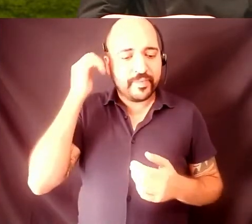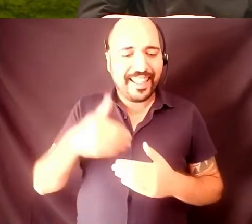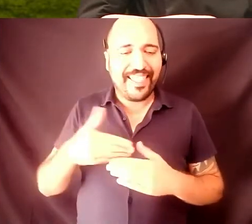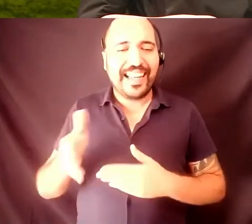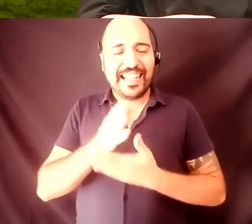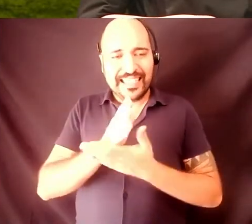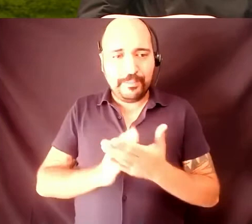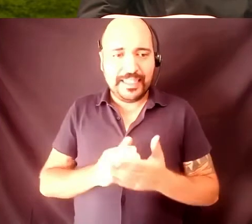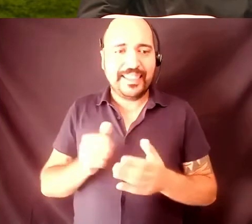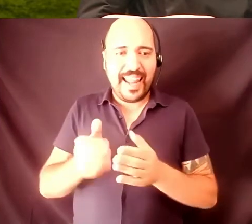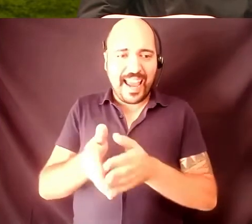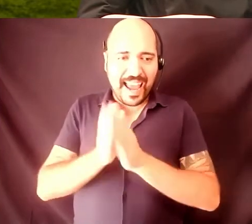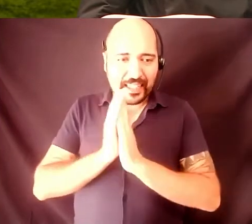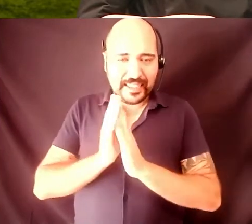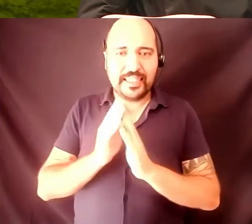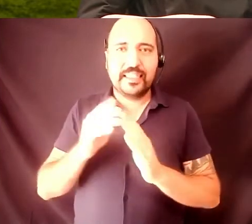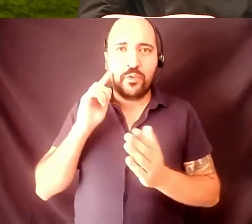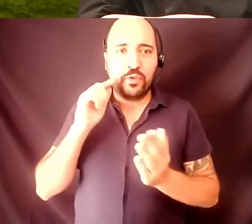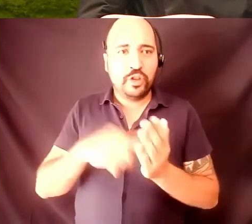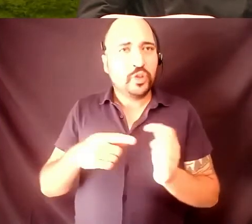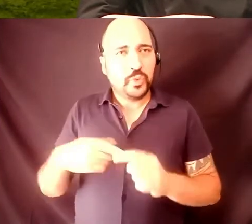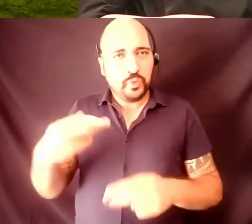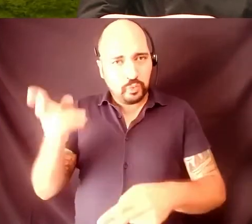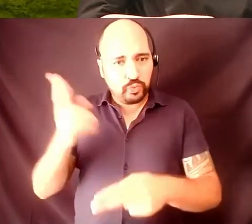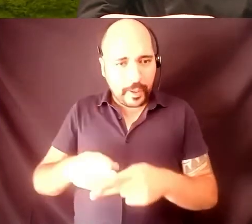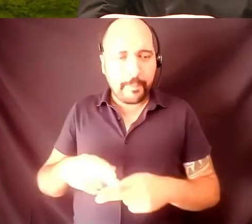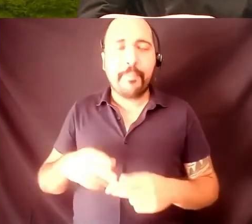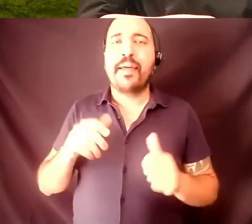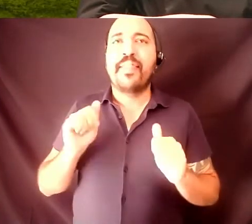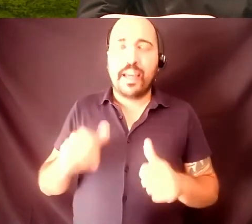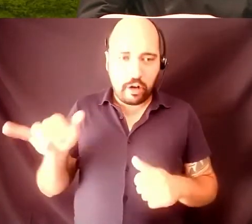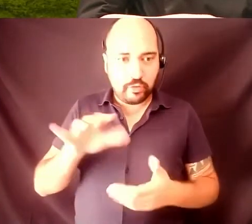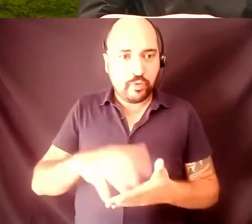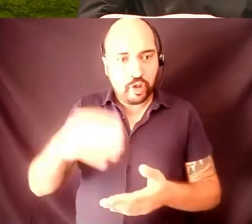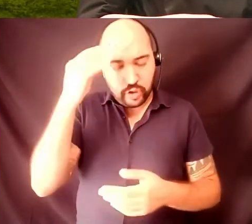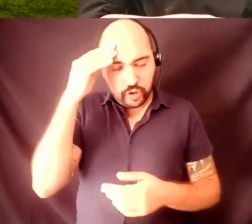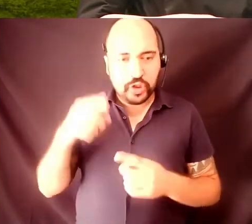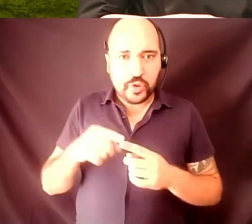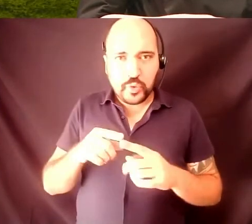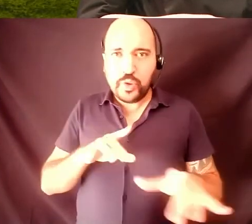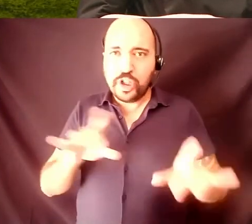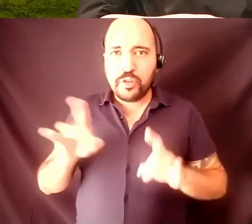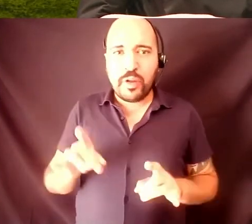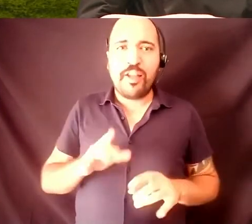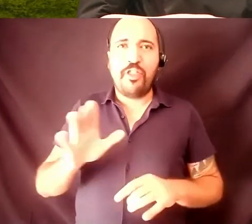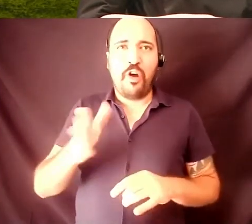They can ask for it, to bring it up. But they can learn to curate their own versions of that thing. We didn't create a relaxation like.